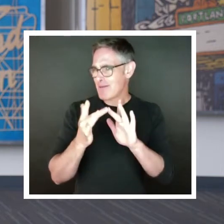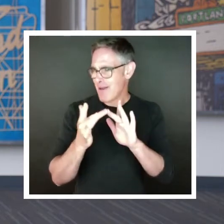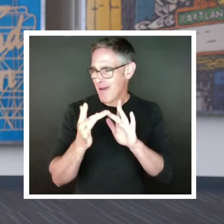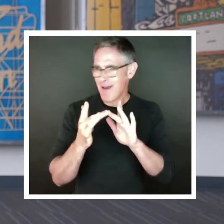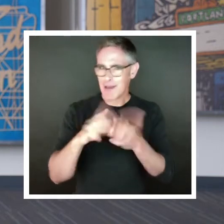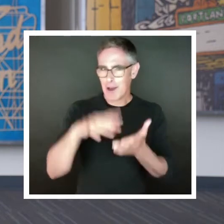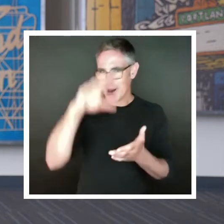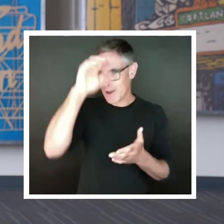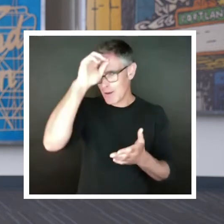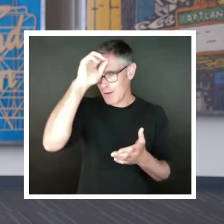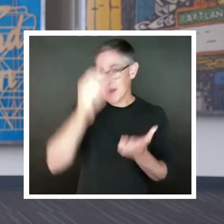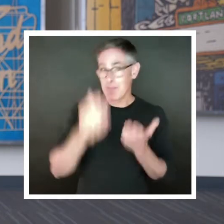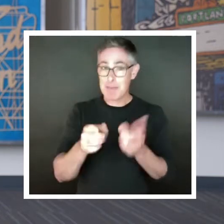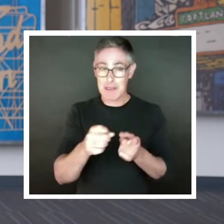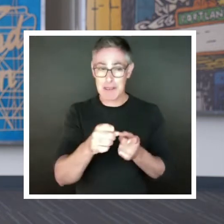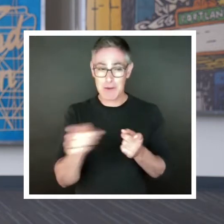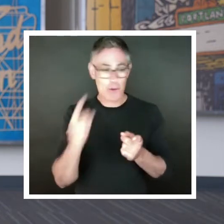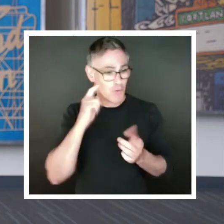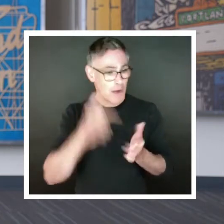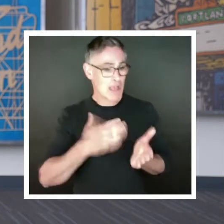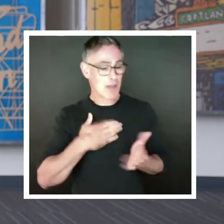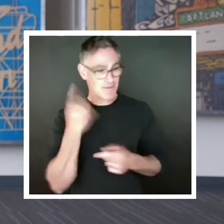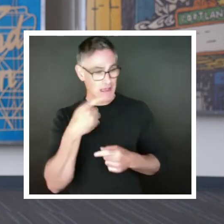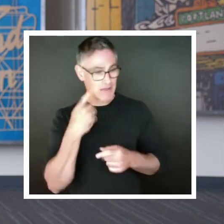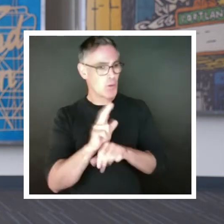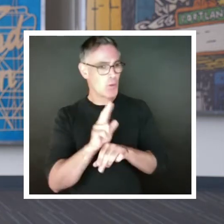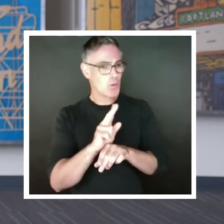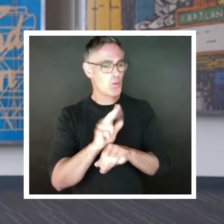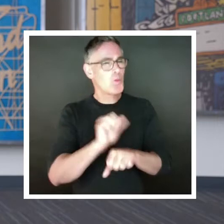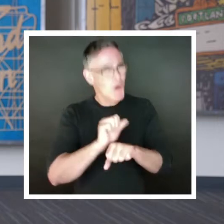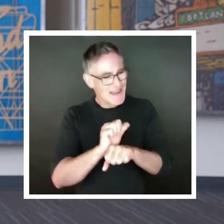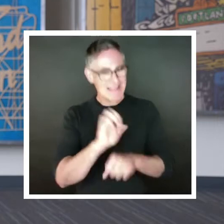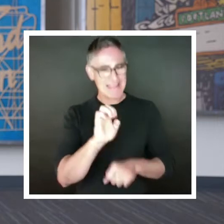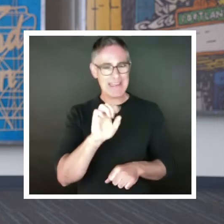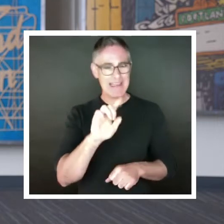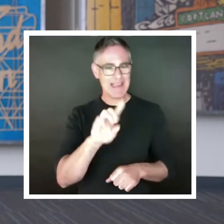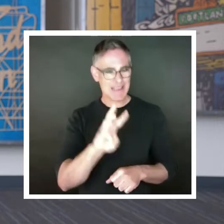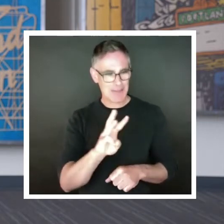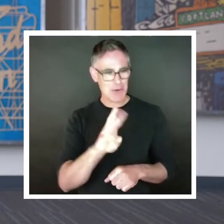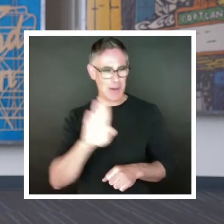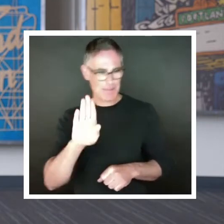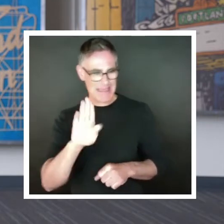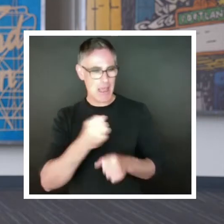from working at the EWB coffee cart in the lobby. I only volunteered to do that